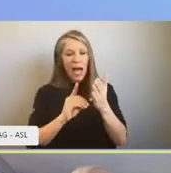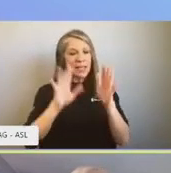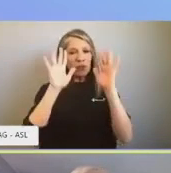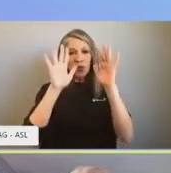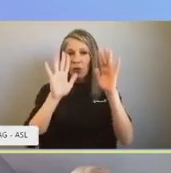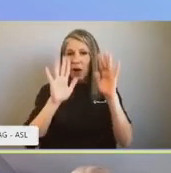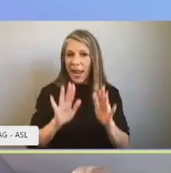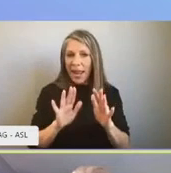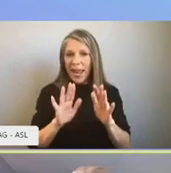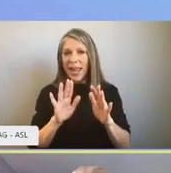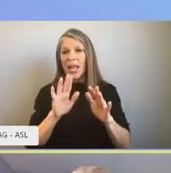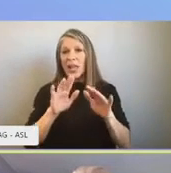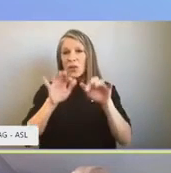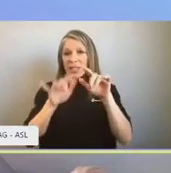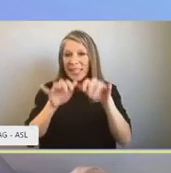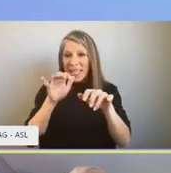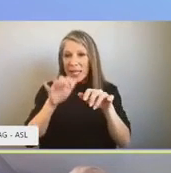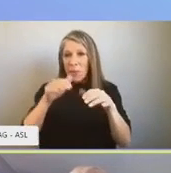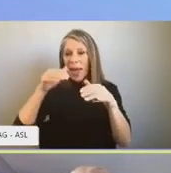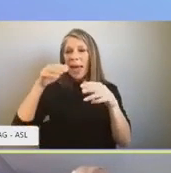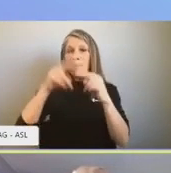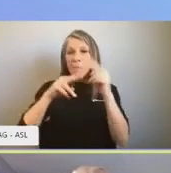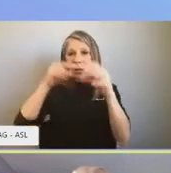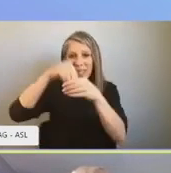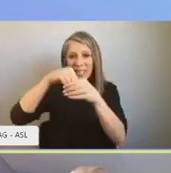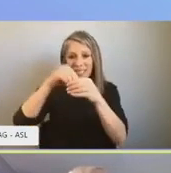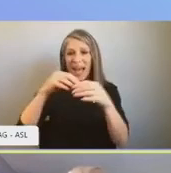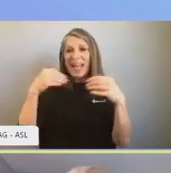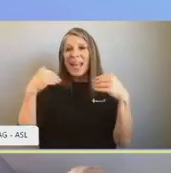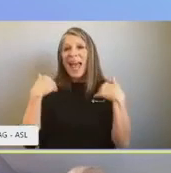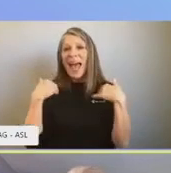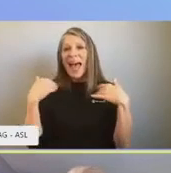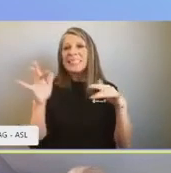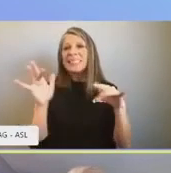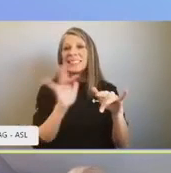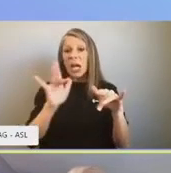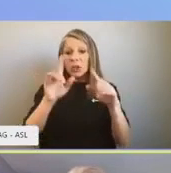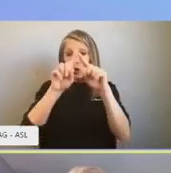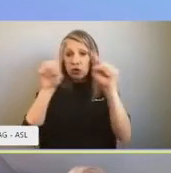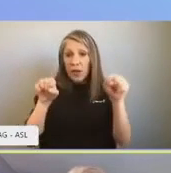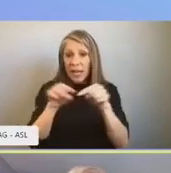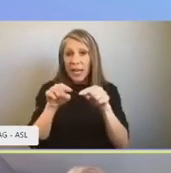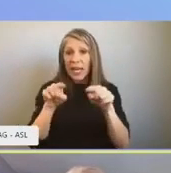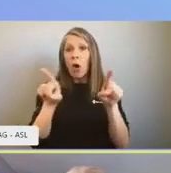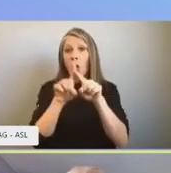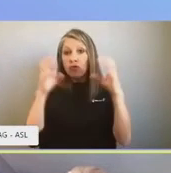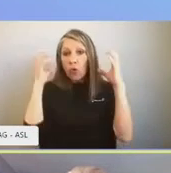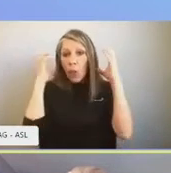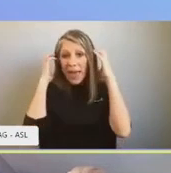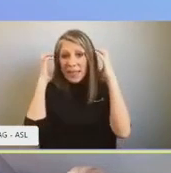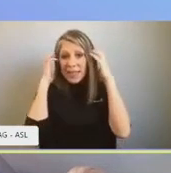that it is sort of beautifully designed. The whole industrial design of it is really great. There's a